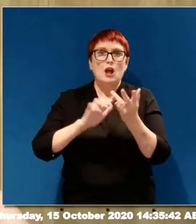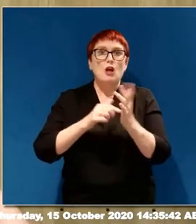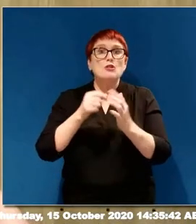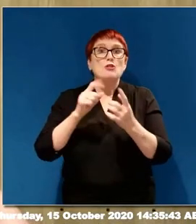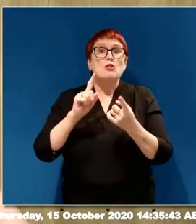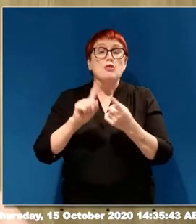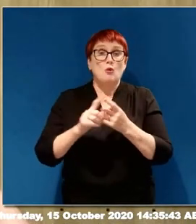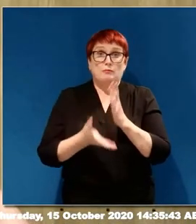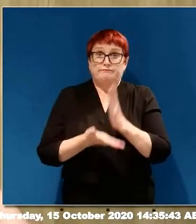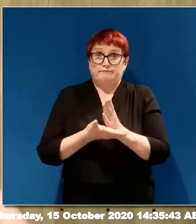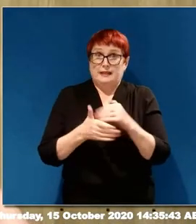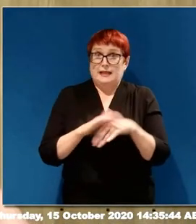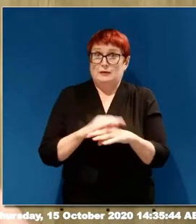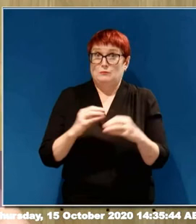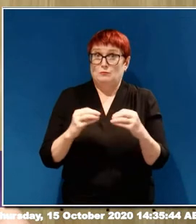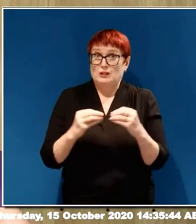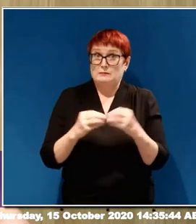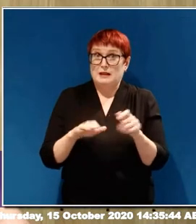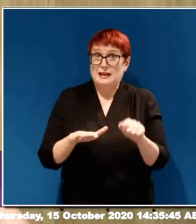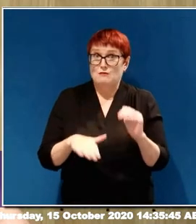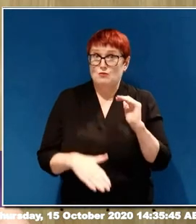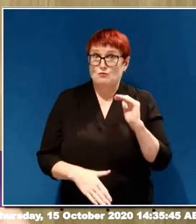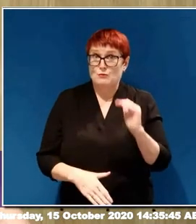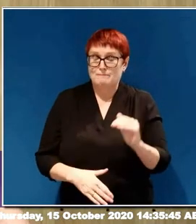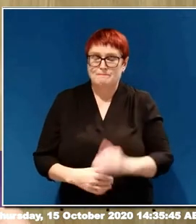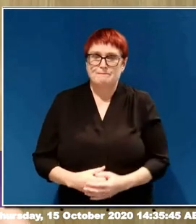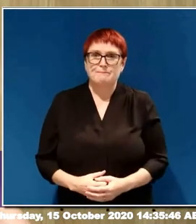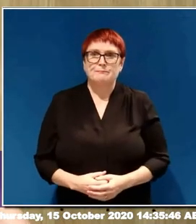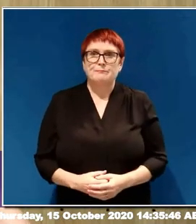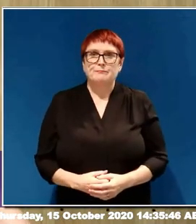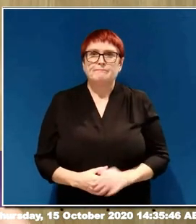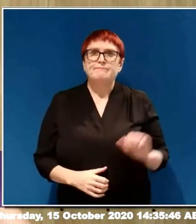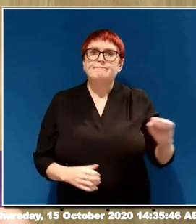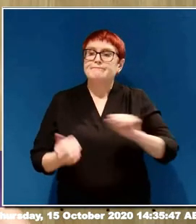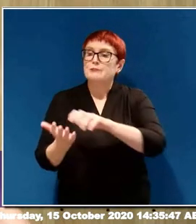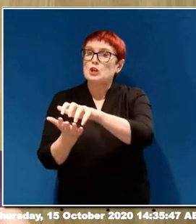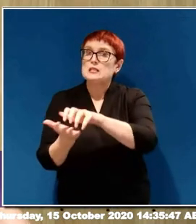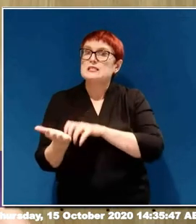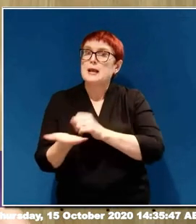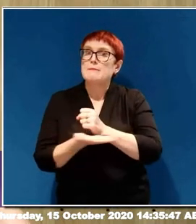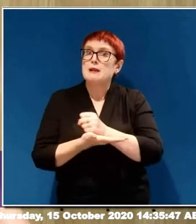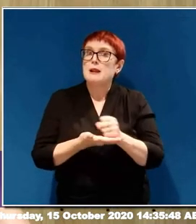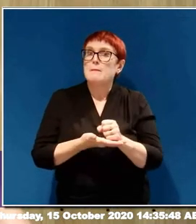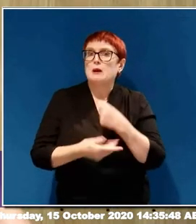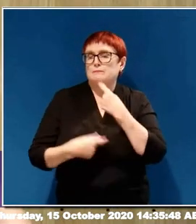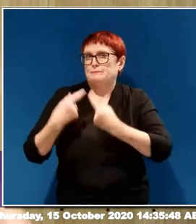You will find the statement of Ms Haythorpe at Tender Bundle C, Volume 1, Tab 1.